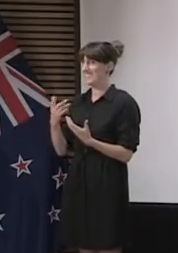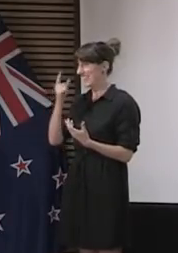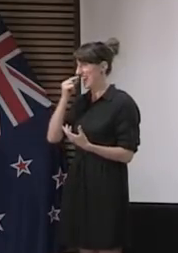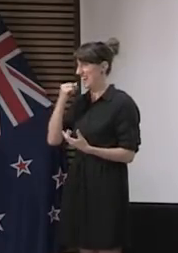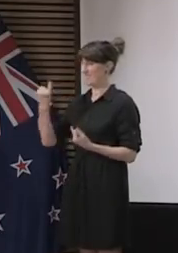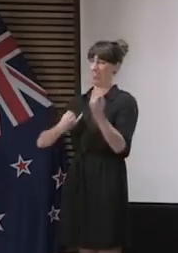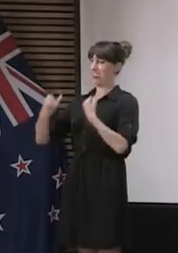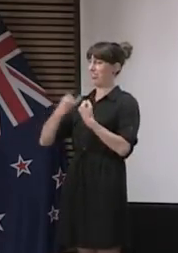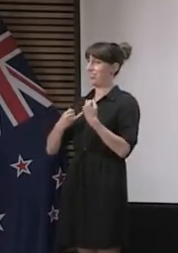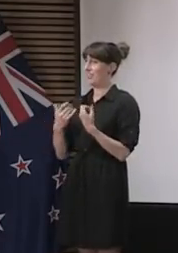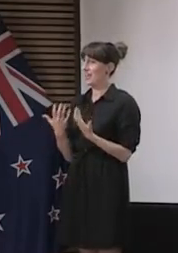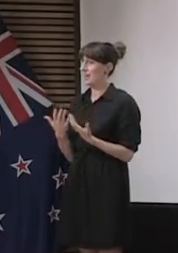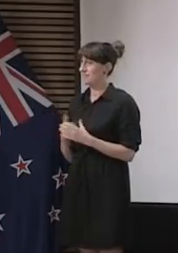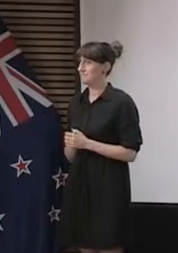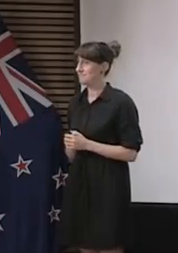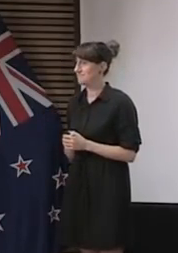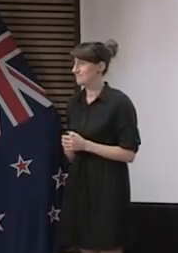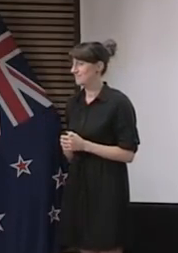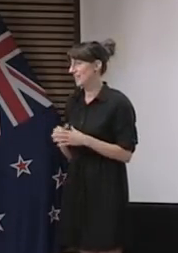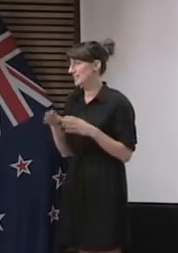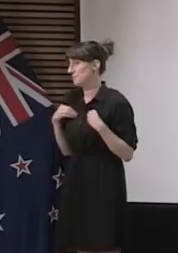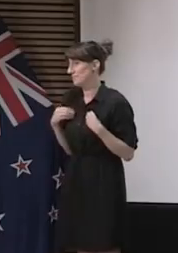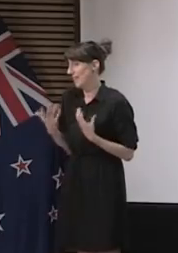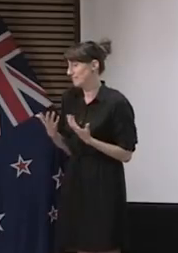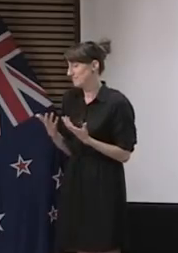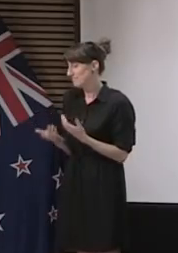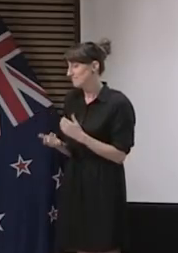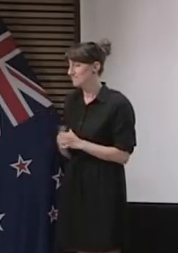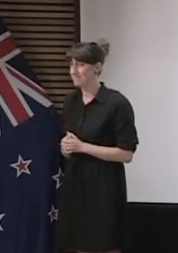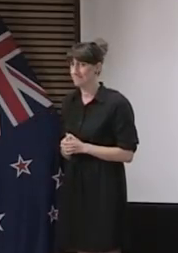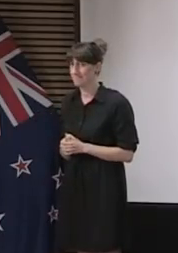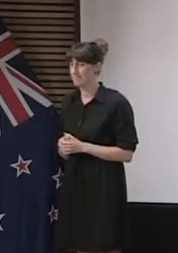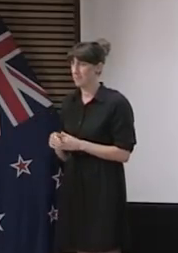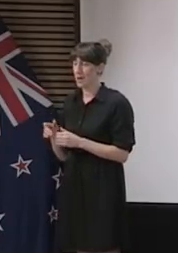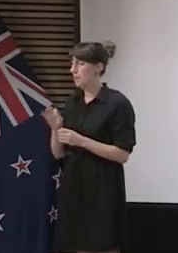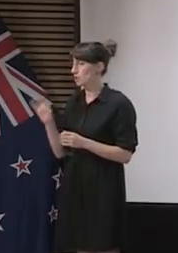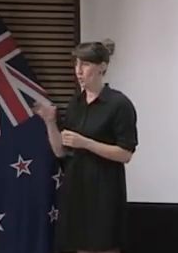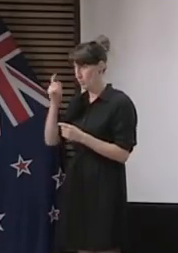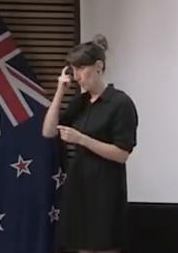The medical associationsays there is about $22million they were expectingfor GPs that